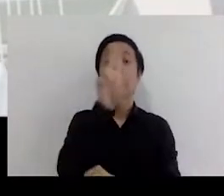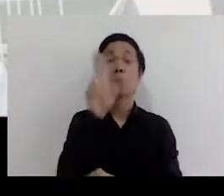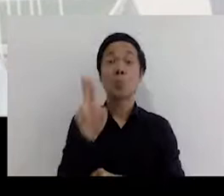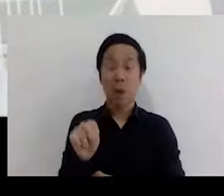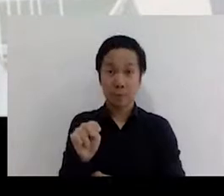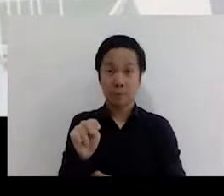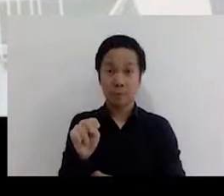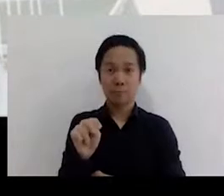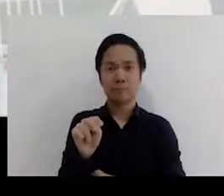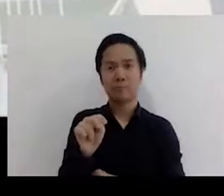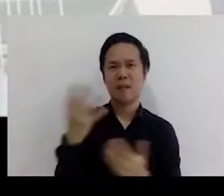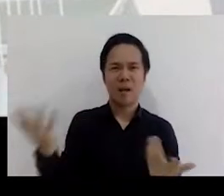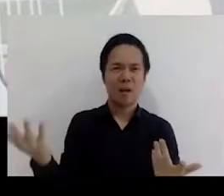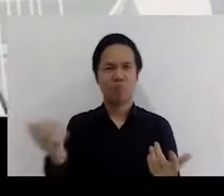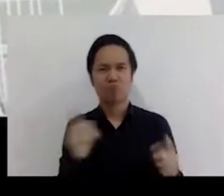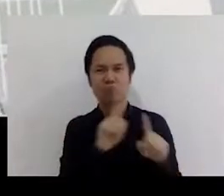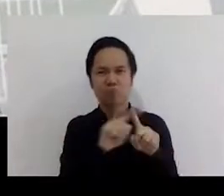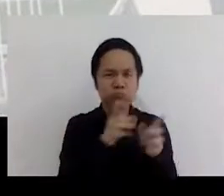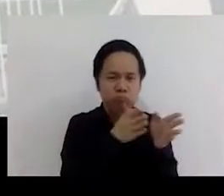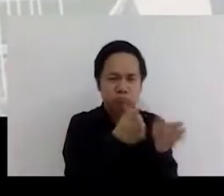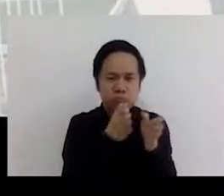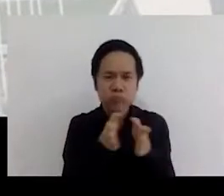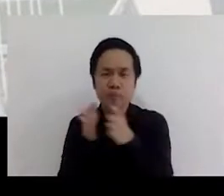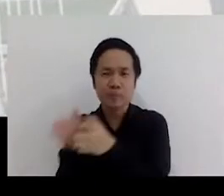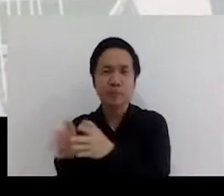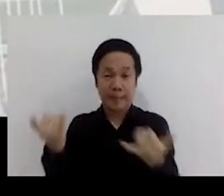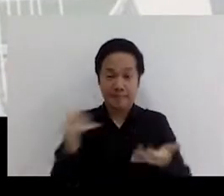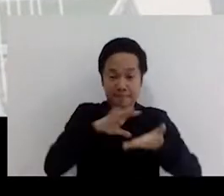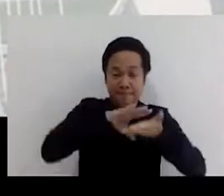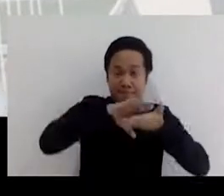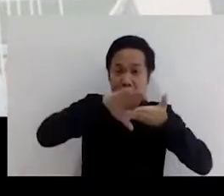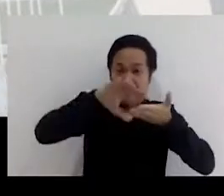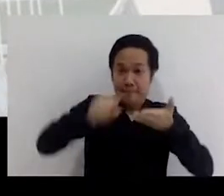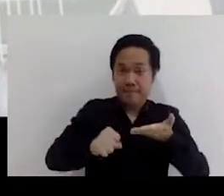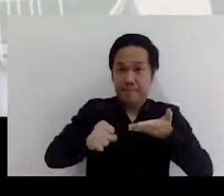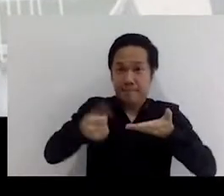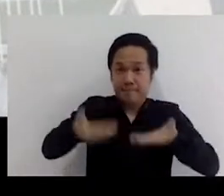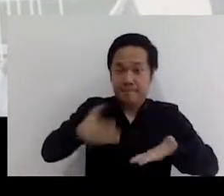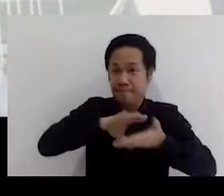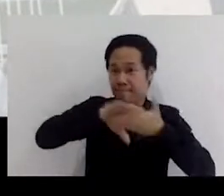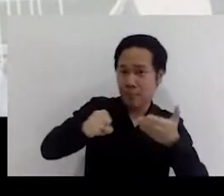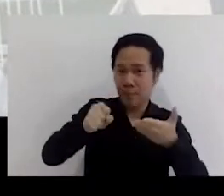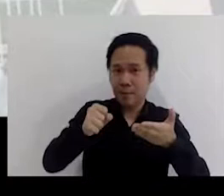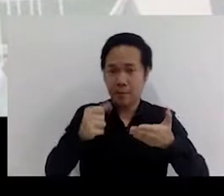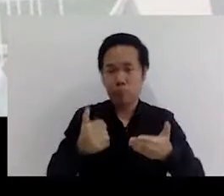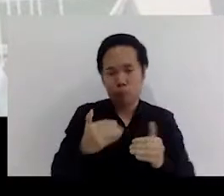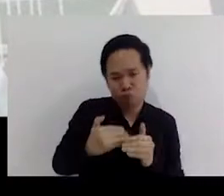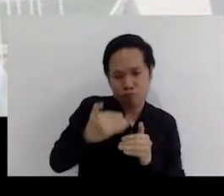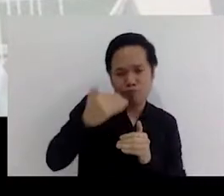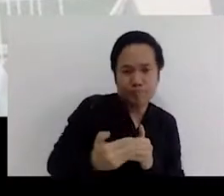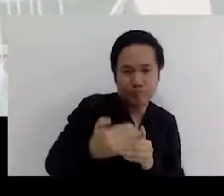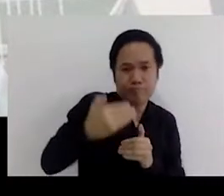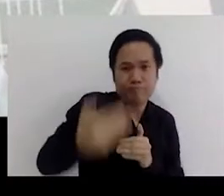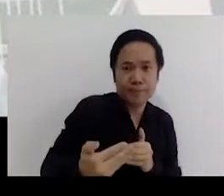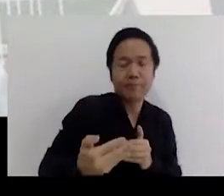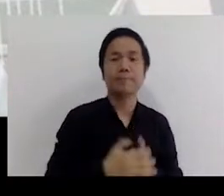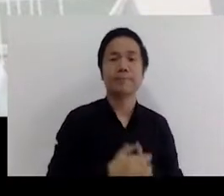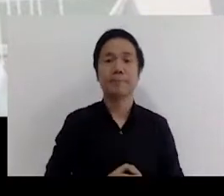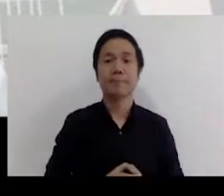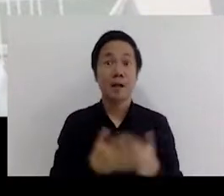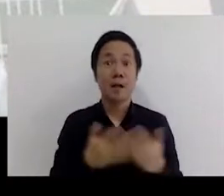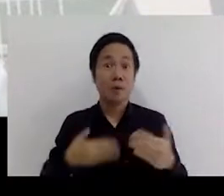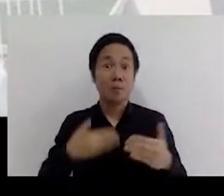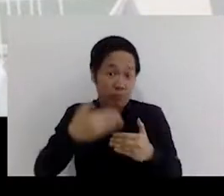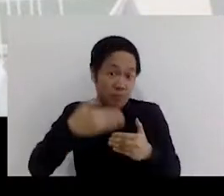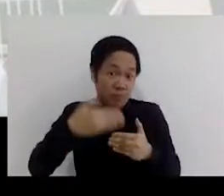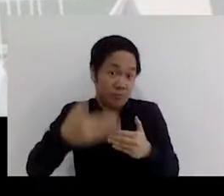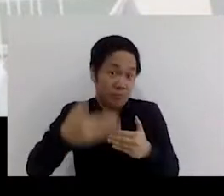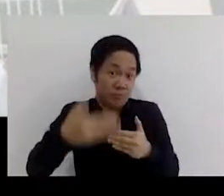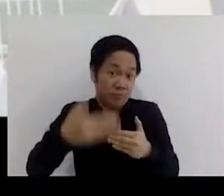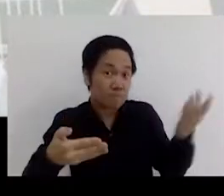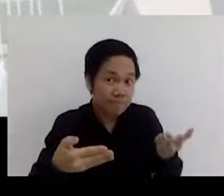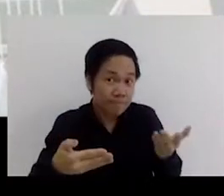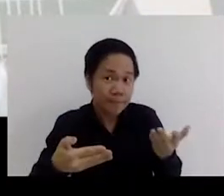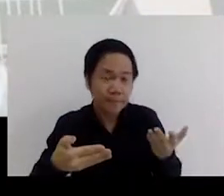ESCAP has now entered a new phase in its disability inclusion efforts characterized by a whole-of-organization approach.